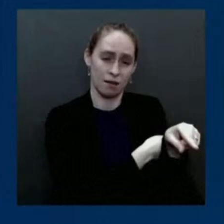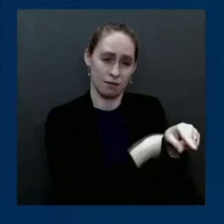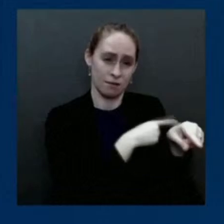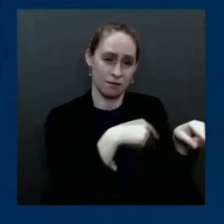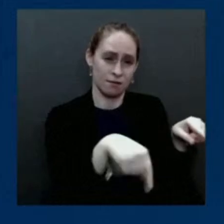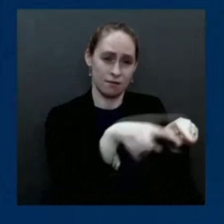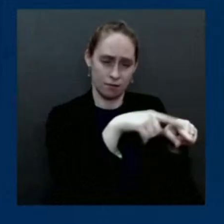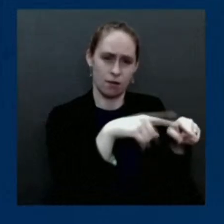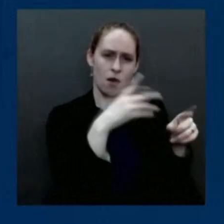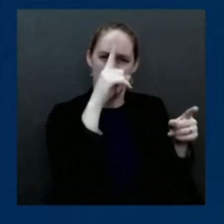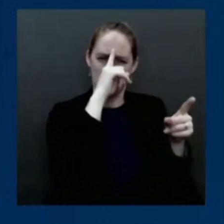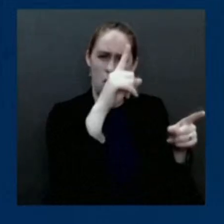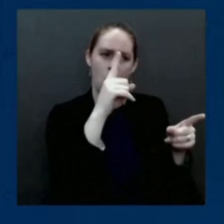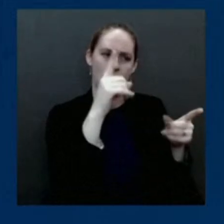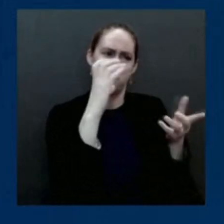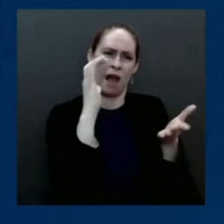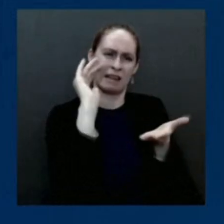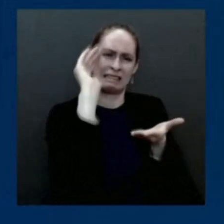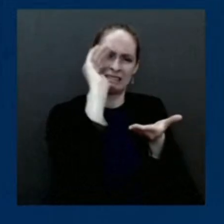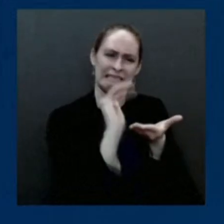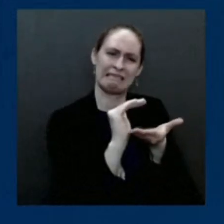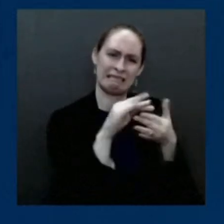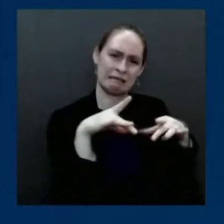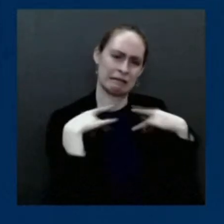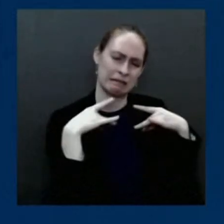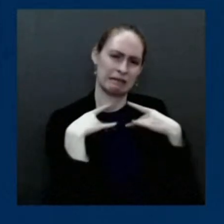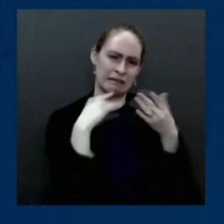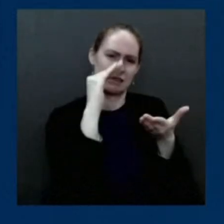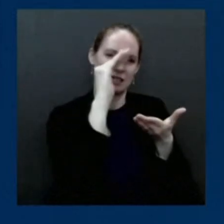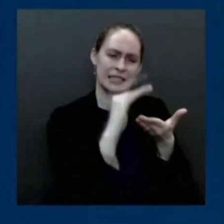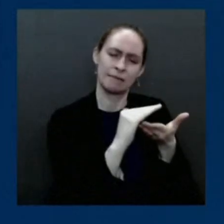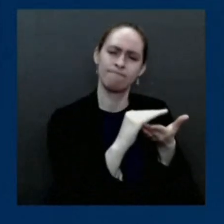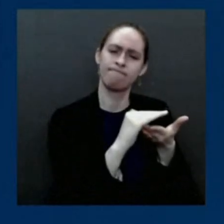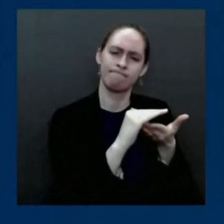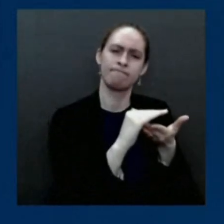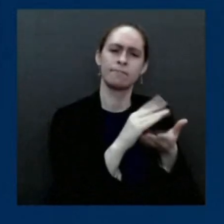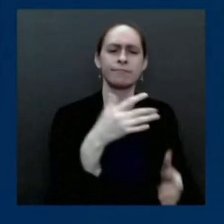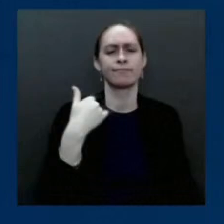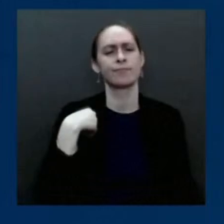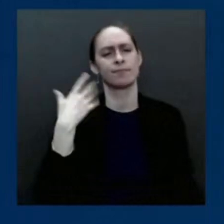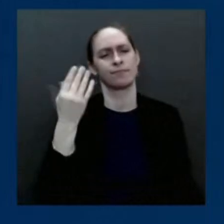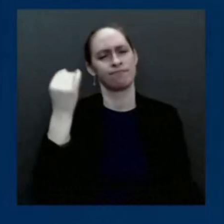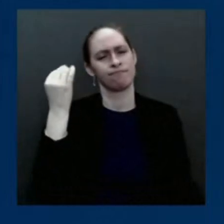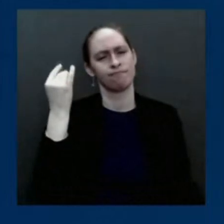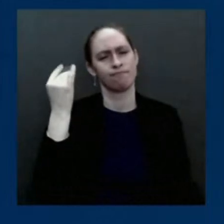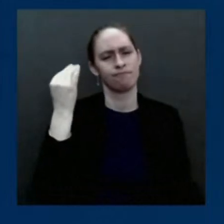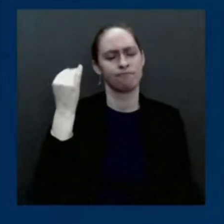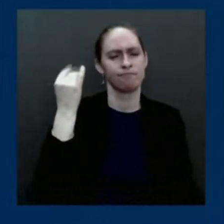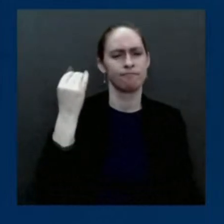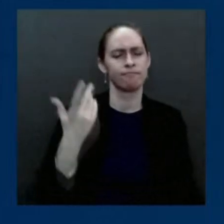MINIMIZE COVID CASES ACROSS THE COUNTRY OR AT THIS POINT IS IT MORE ABOUT PREVENTING FURTHER